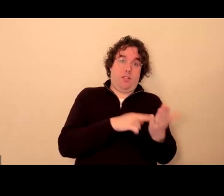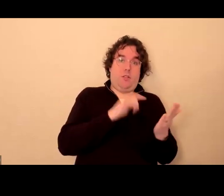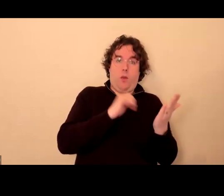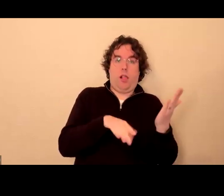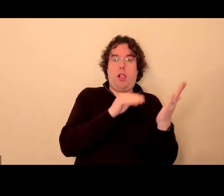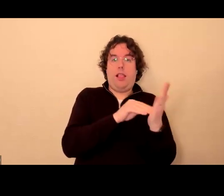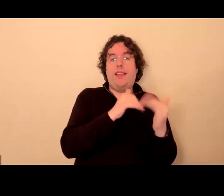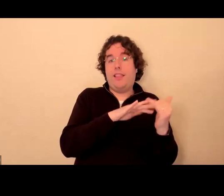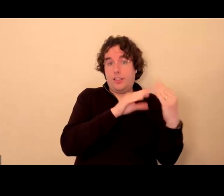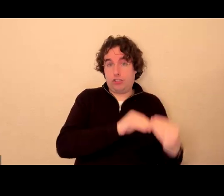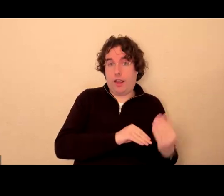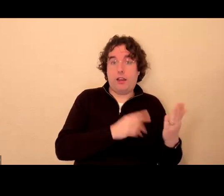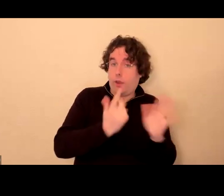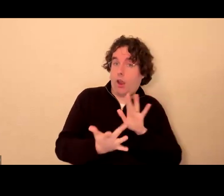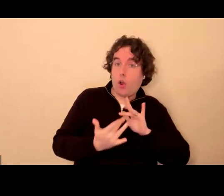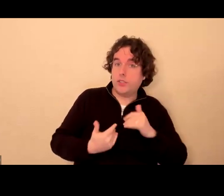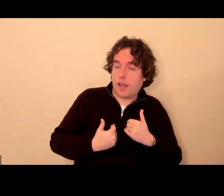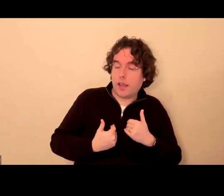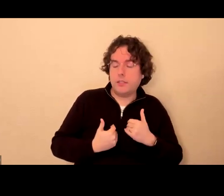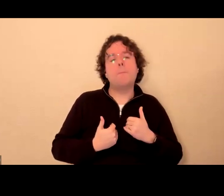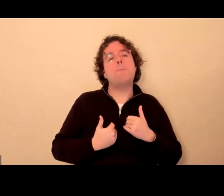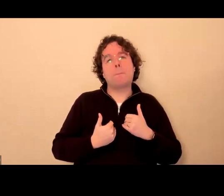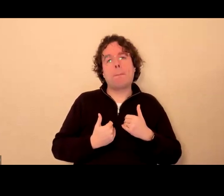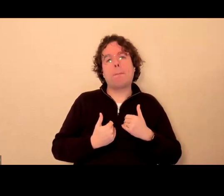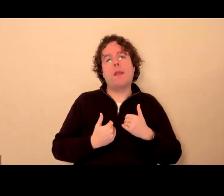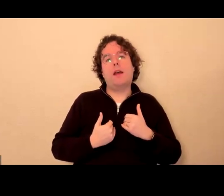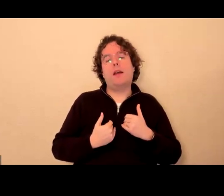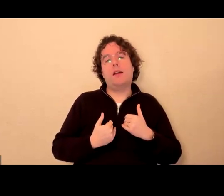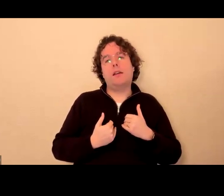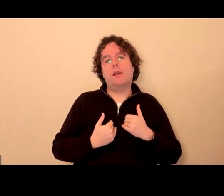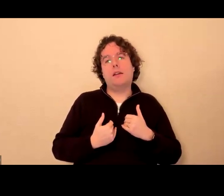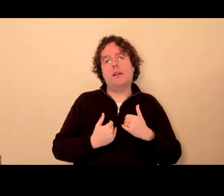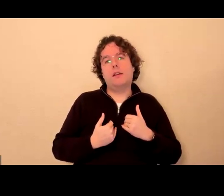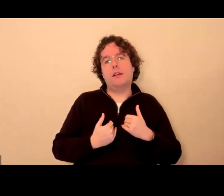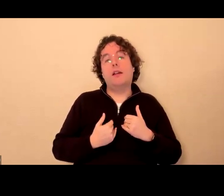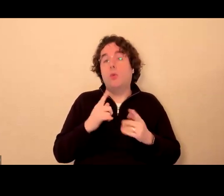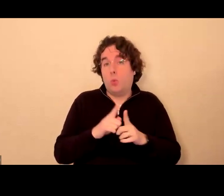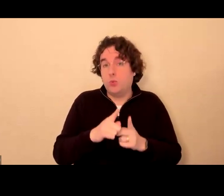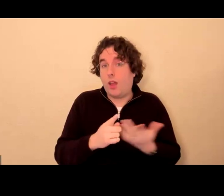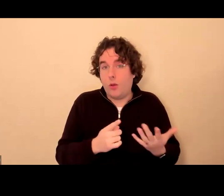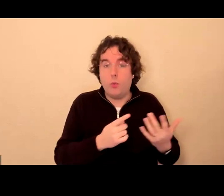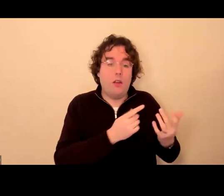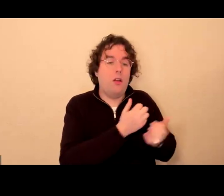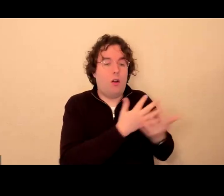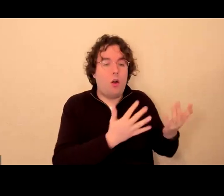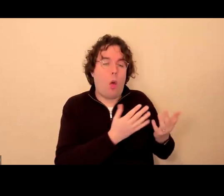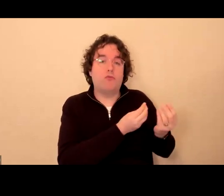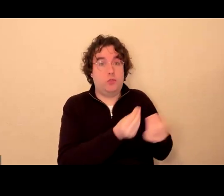in touch with me. And I would also say that there are some great resources that people have been sharing in the chat,